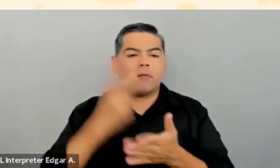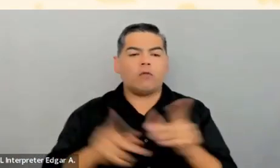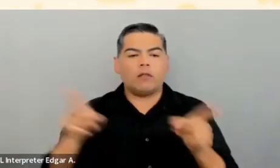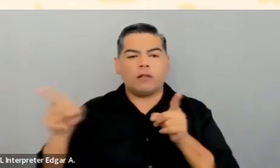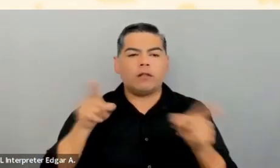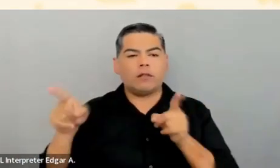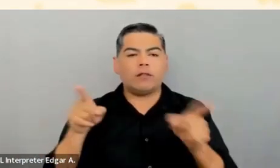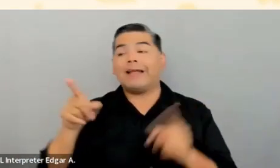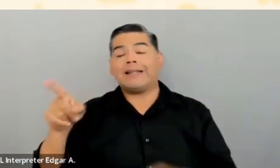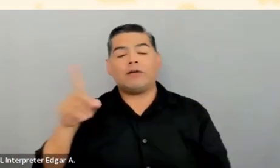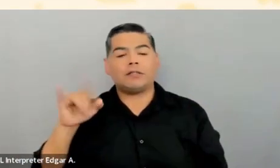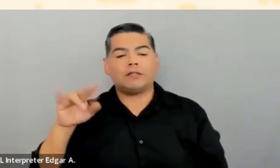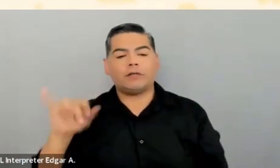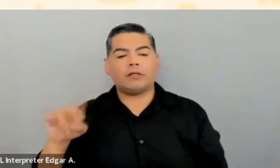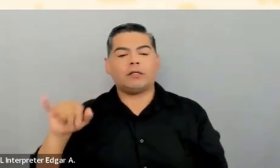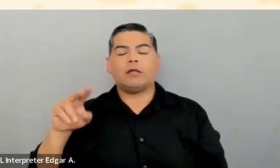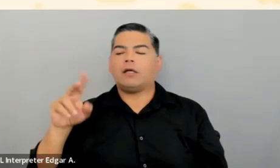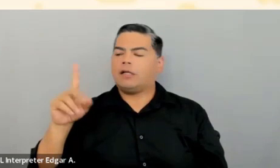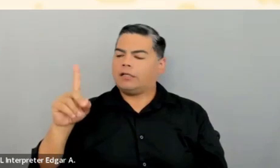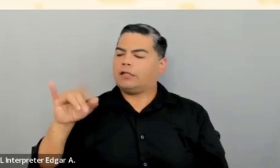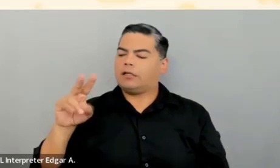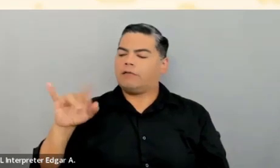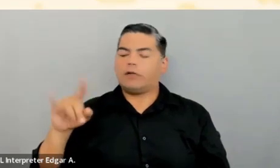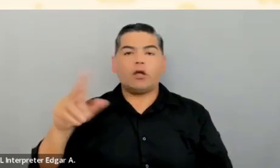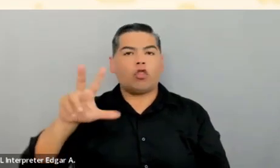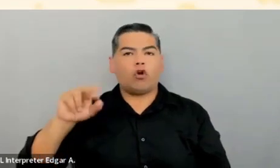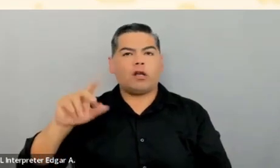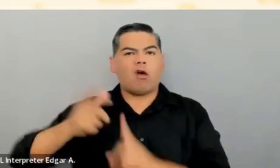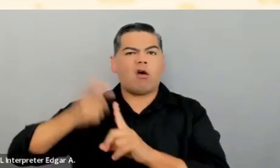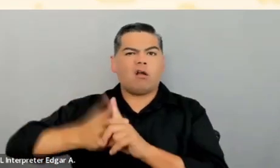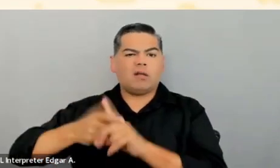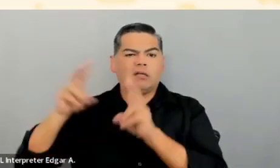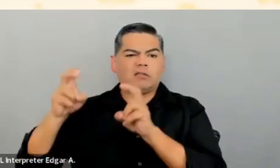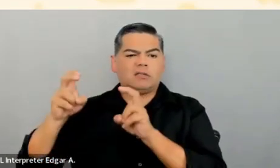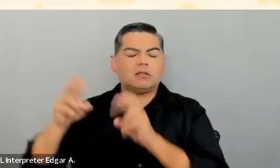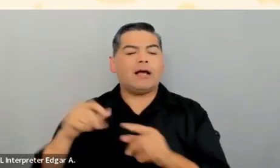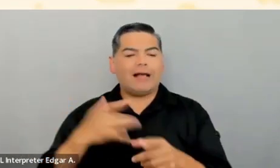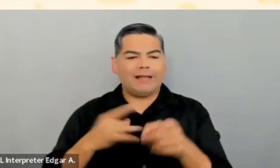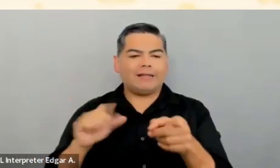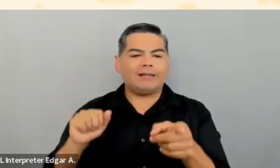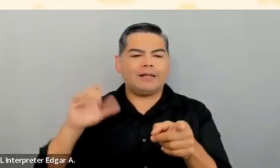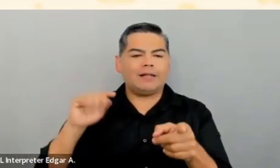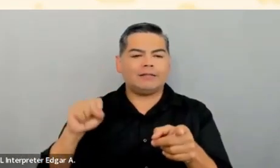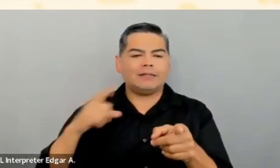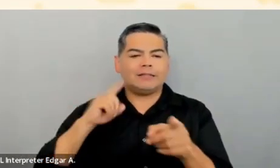We had 30 automatic issues. And one of the things I like about AX is that it does categorize issues.